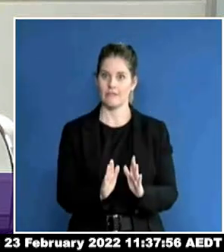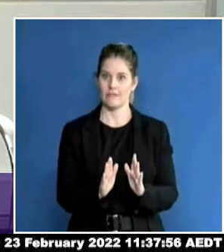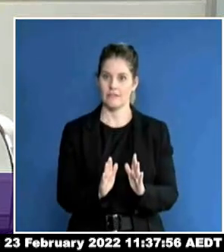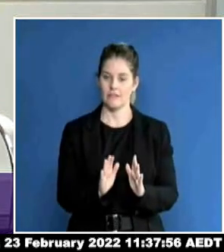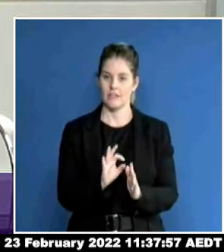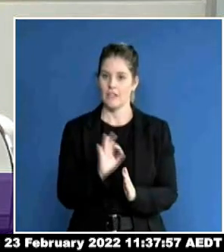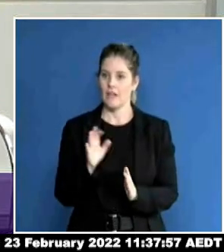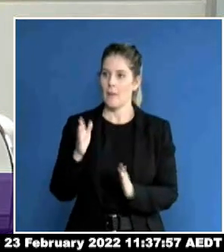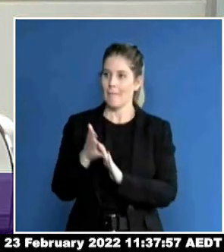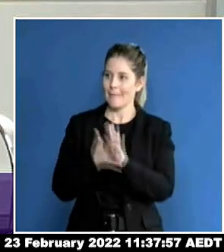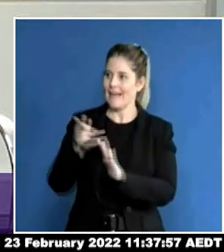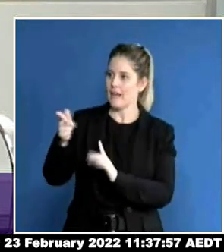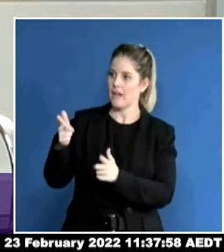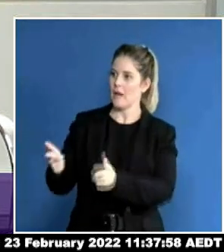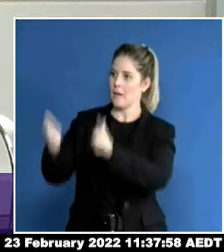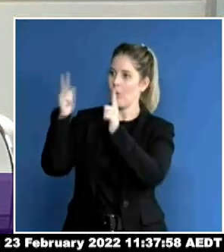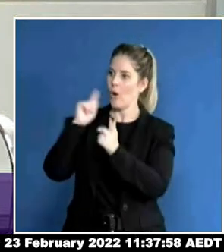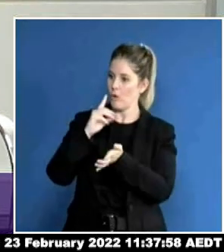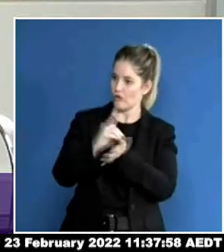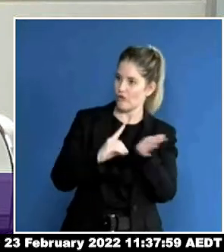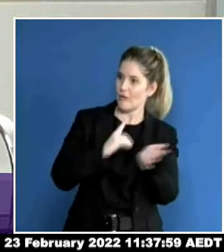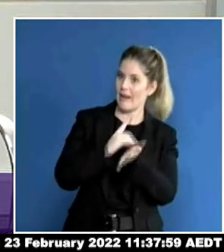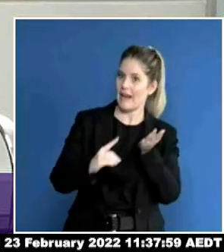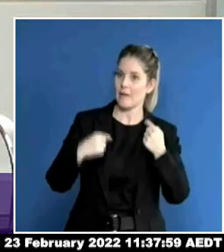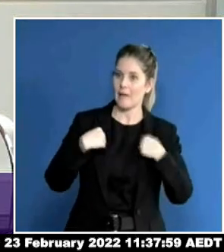the first place. MS McMAHON: Yes.